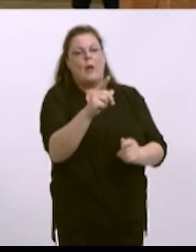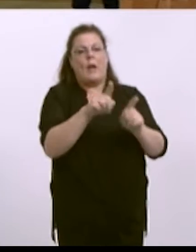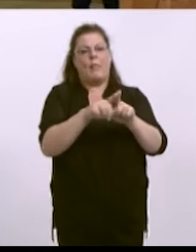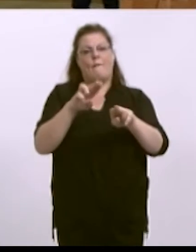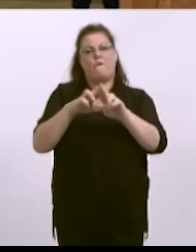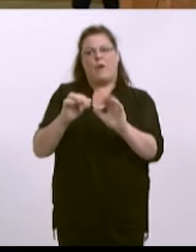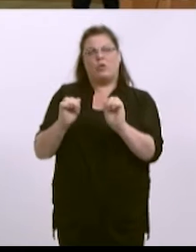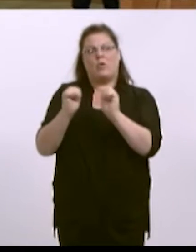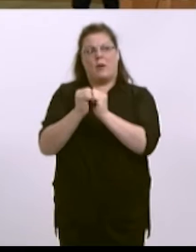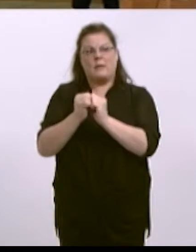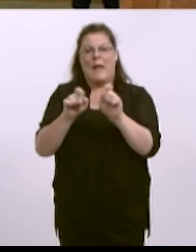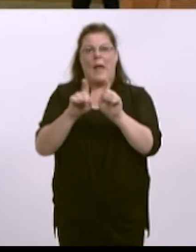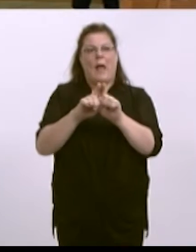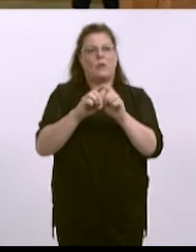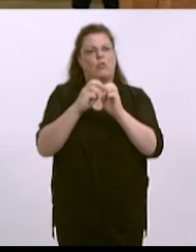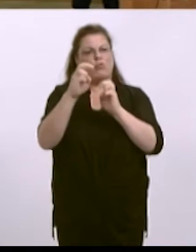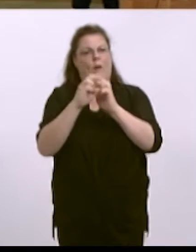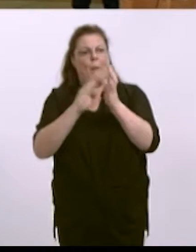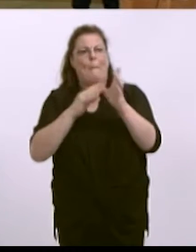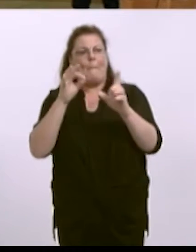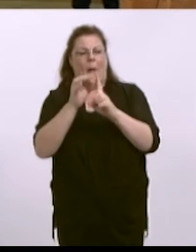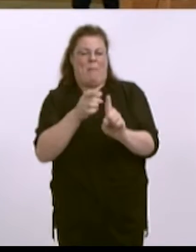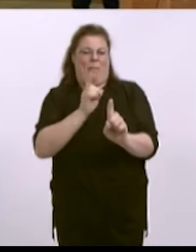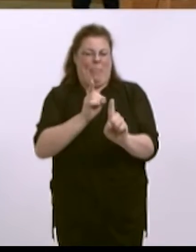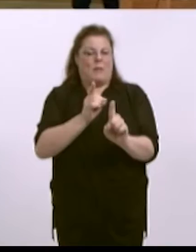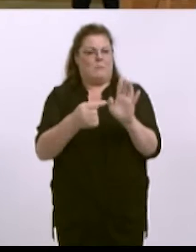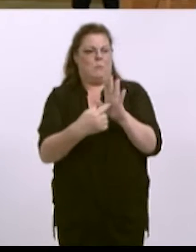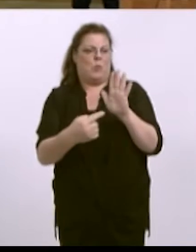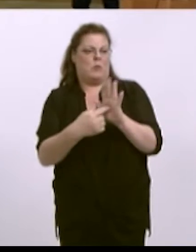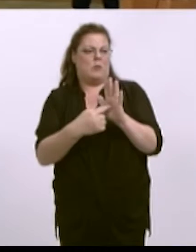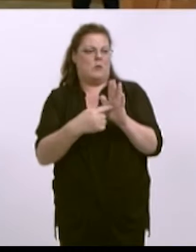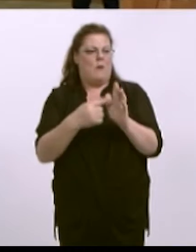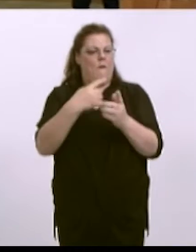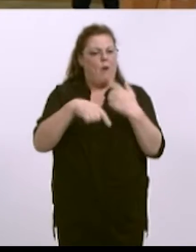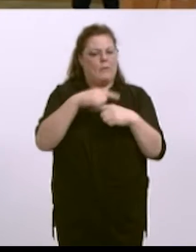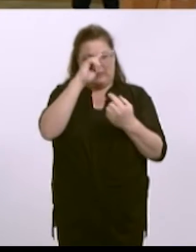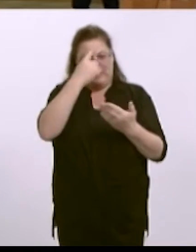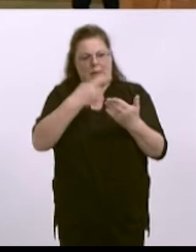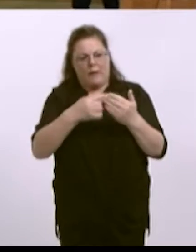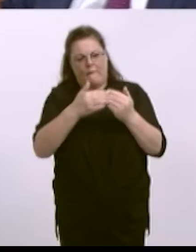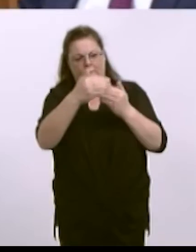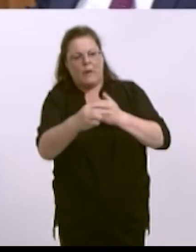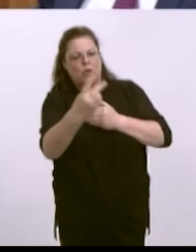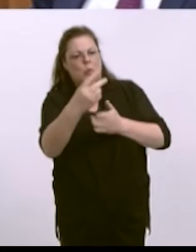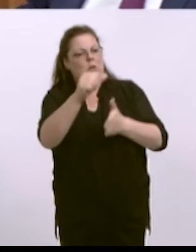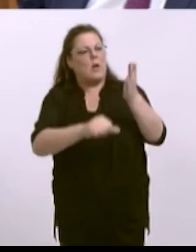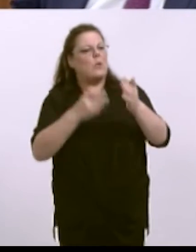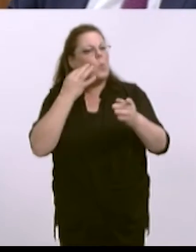franchise, and the map that will be important in terms of determining when the next phase of the metro will begin. Carwyn Jones: The Cabinet Secretary for Education